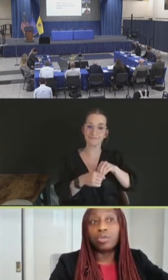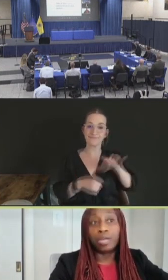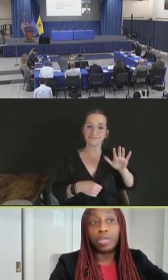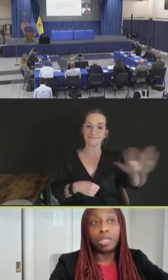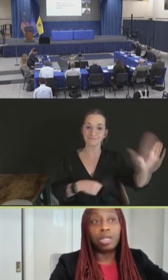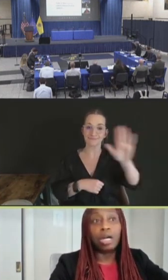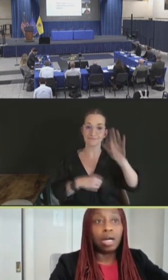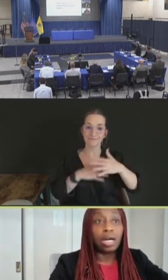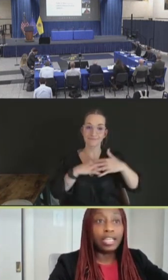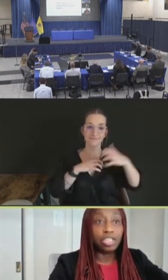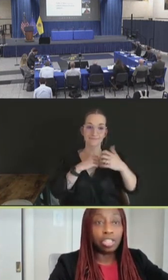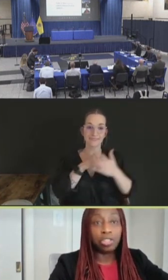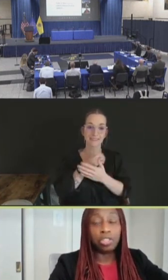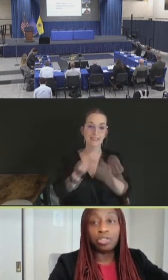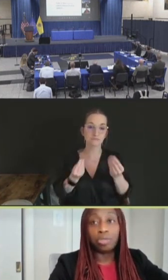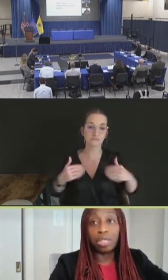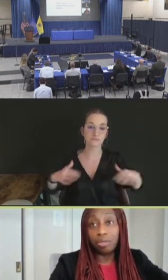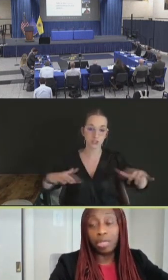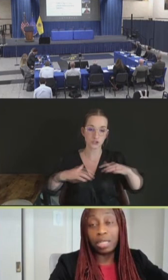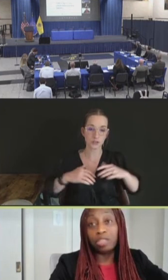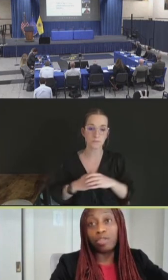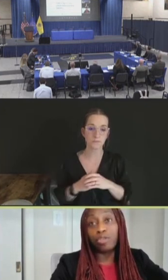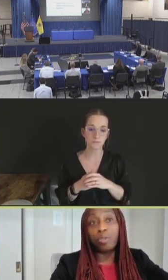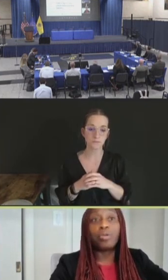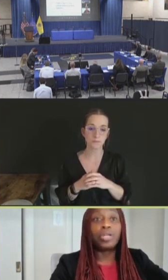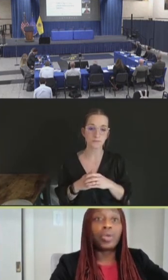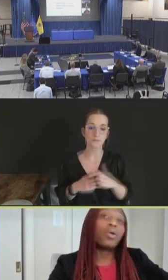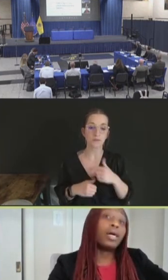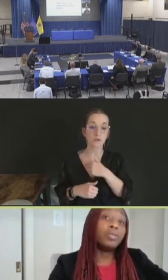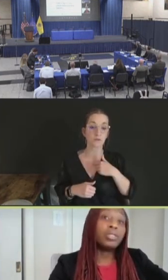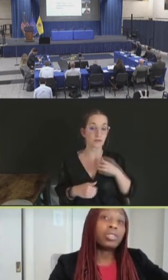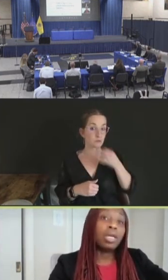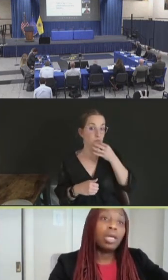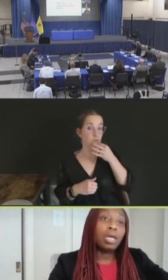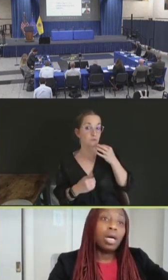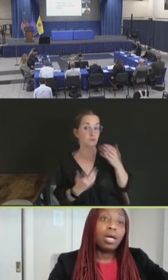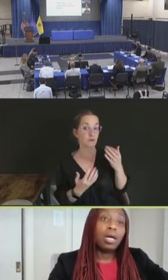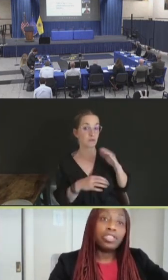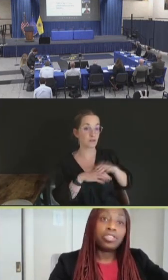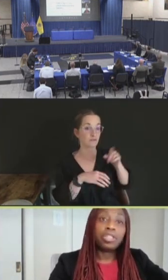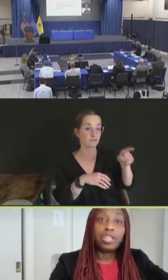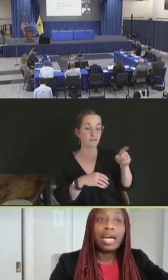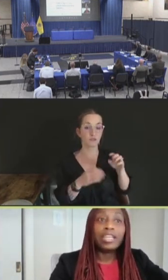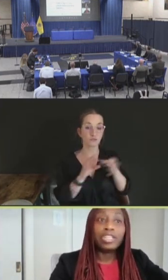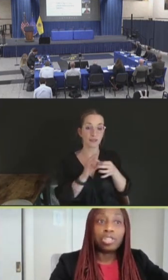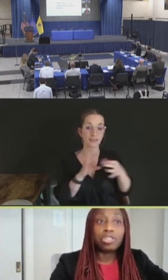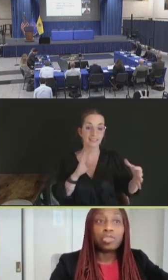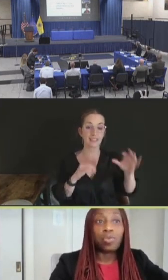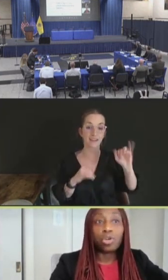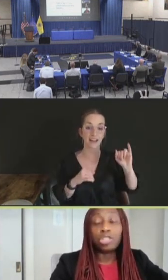on the way with the IHS release of the reporting requirements. Additionally, the IHS is working